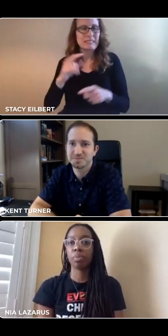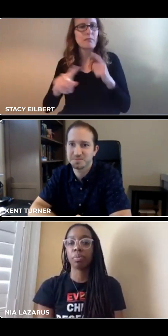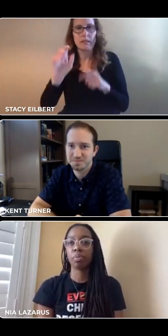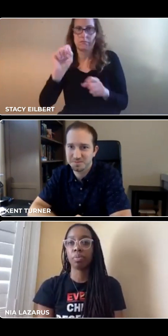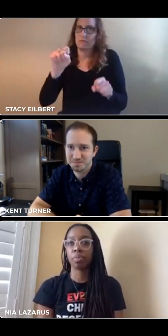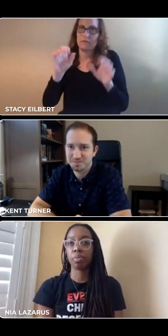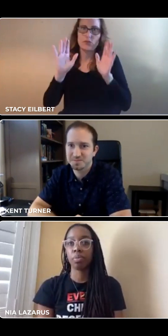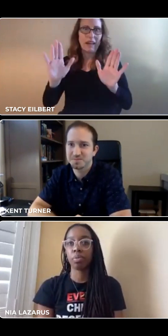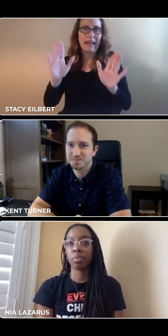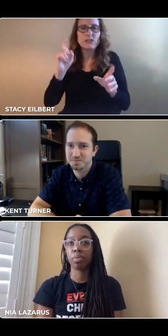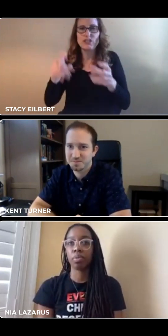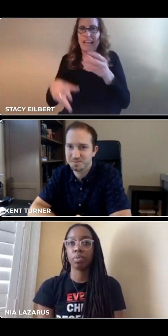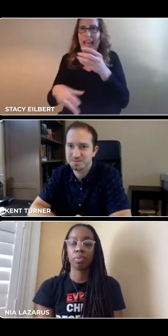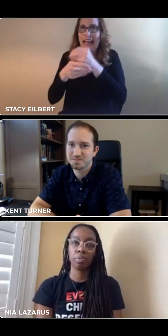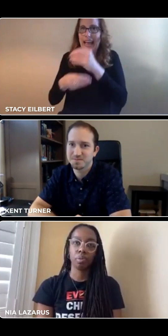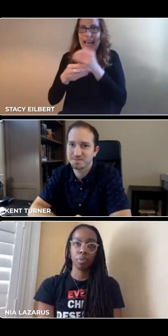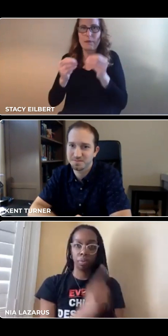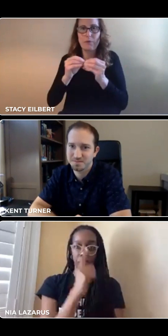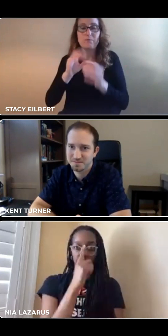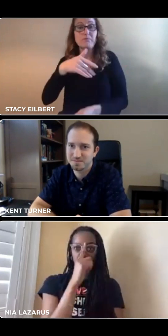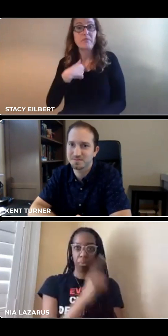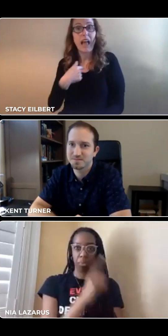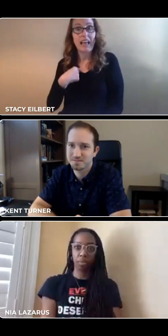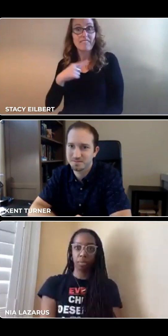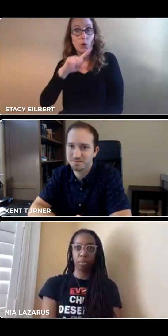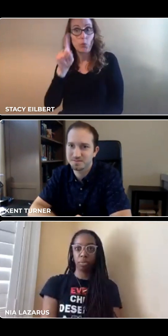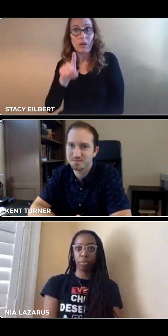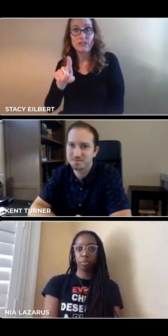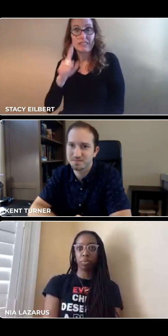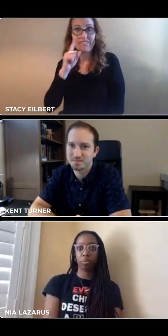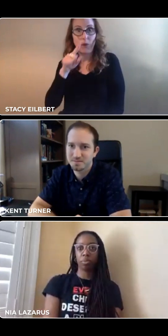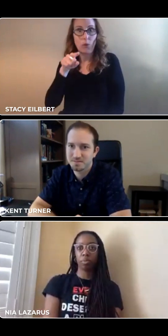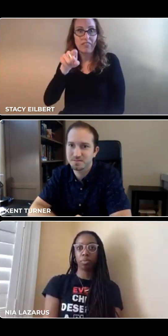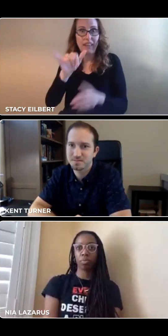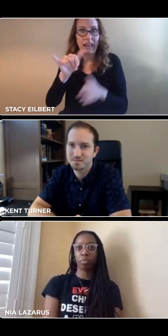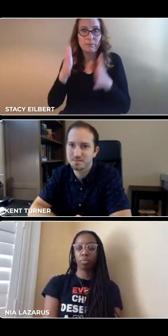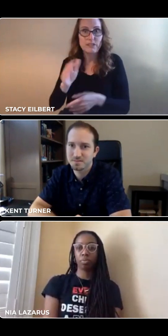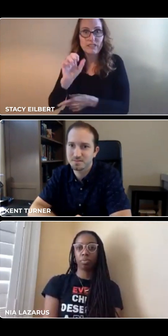which is same idea as that. But, yes, it's always great to add more.